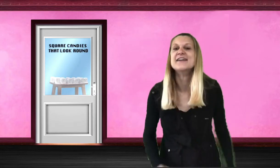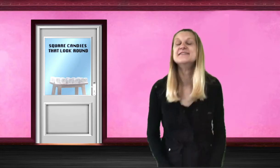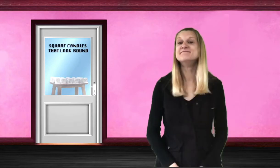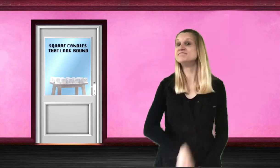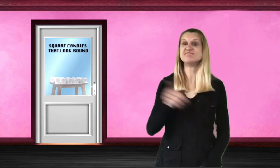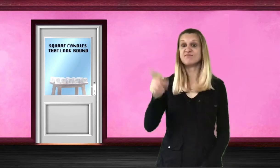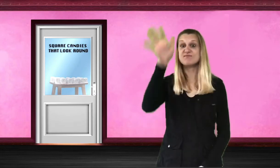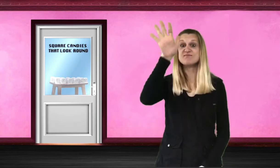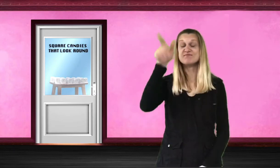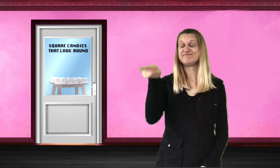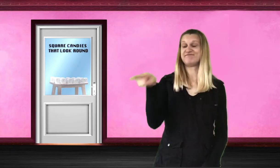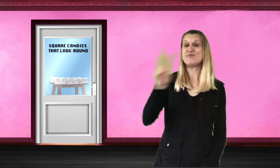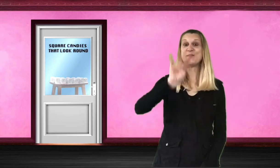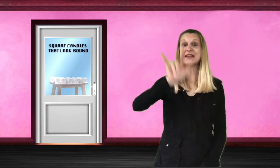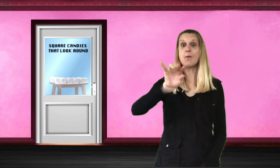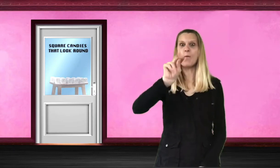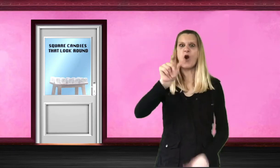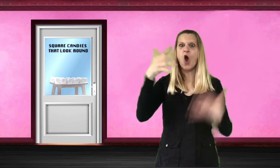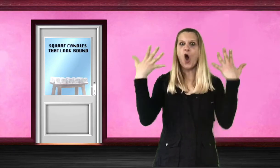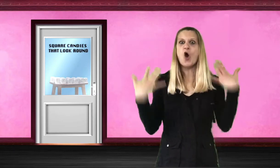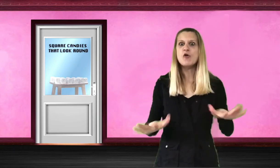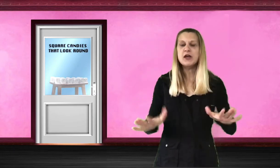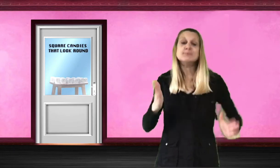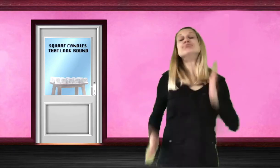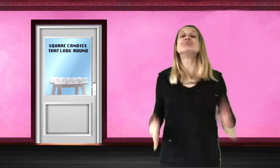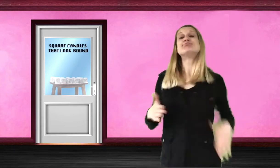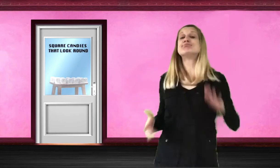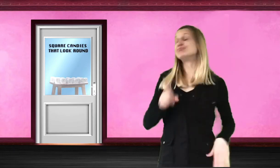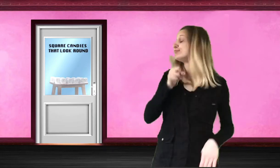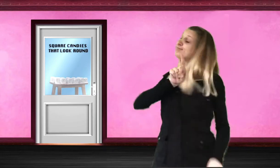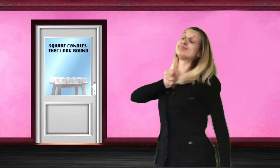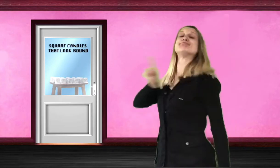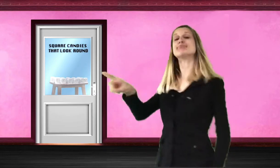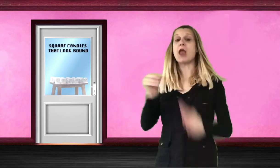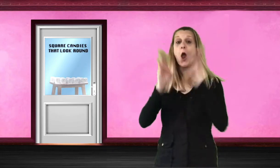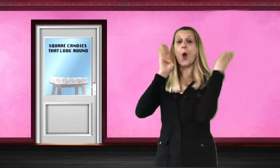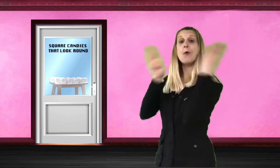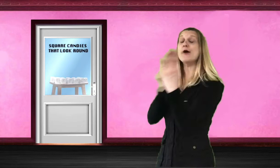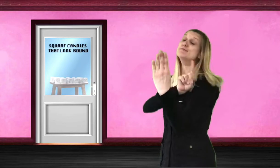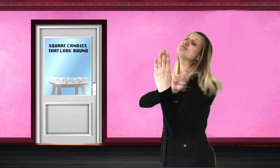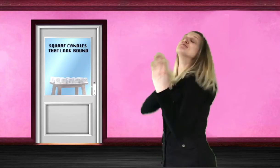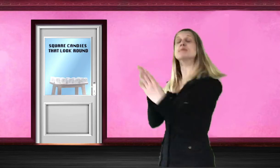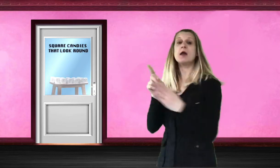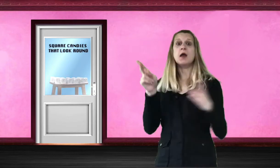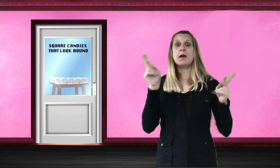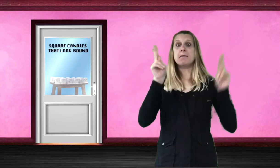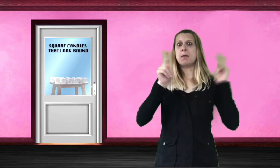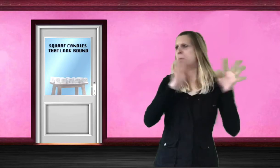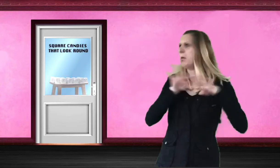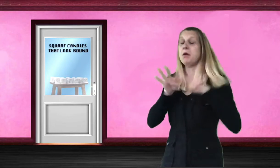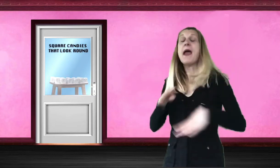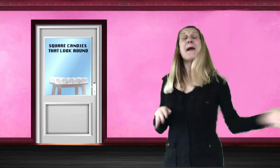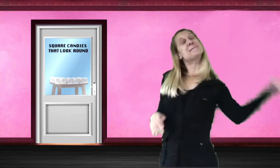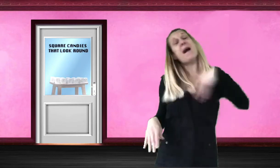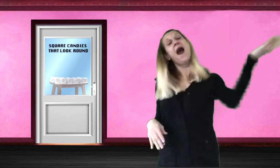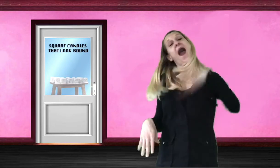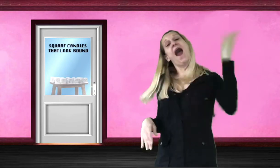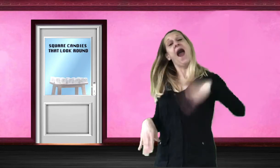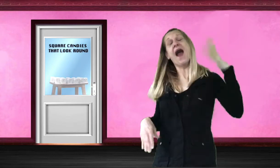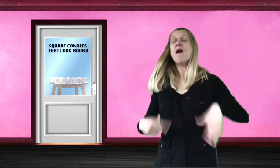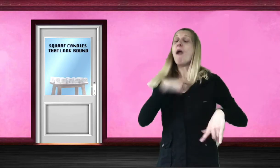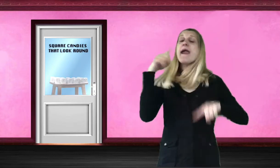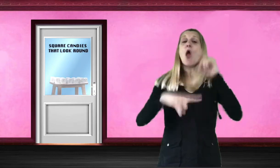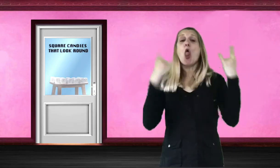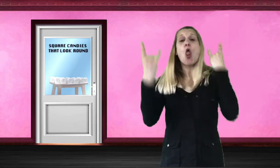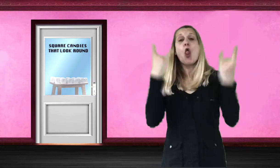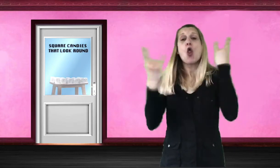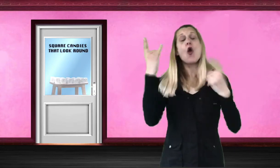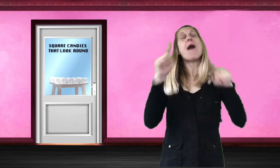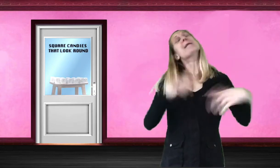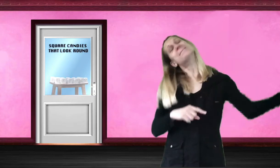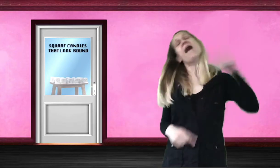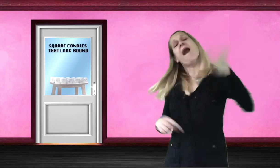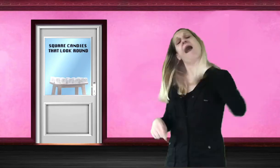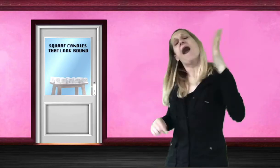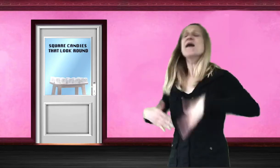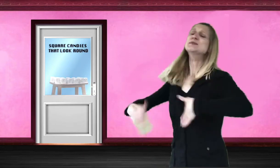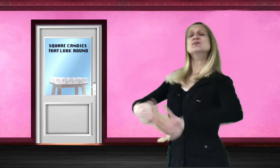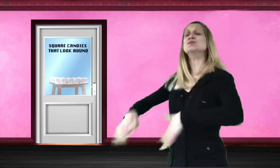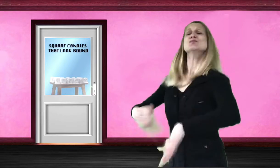"Come on!" said Mr. Wonka, starting off down the corridor again. "On we go! We must not dawdle!"